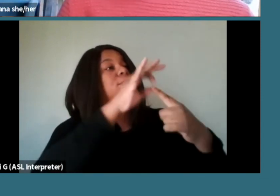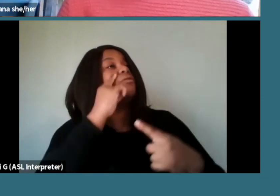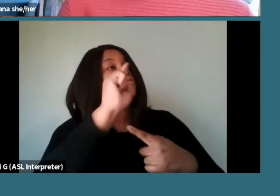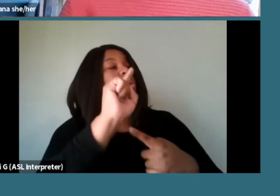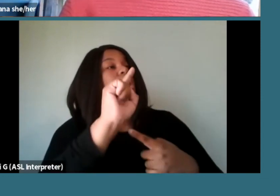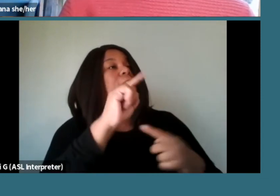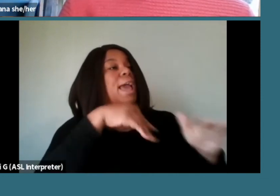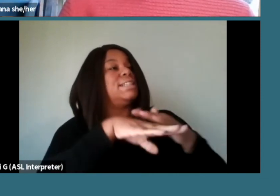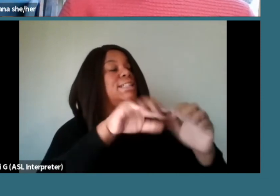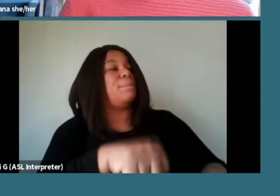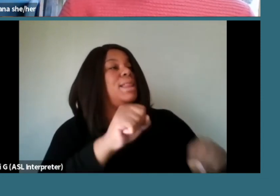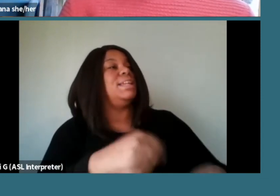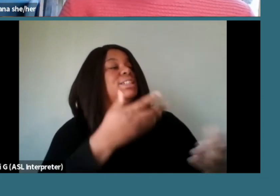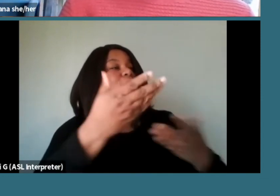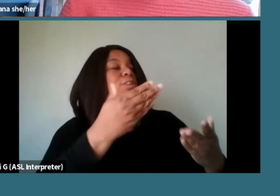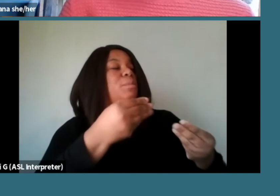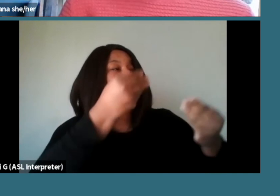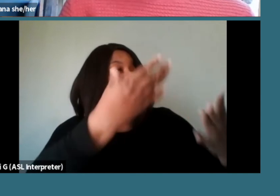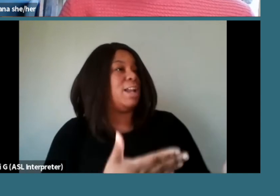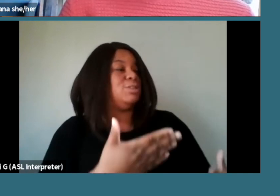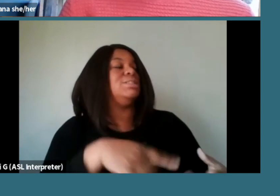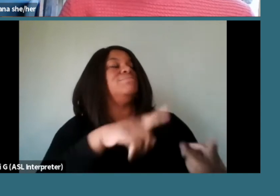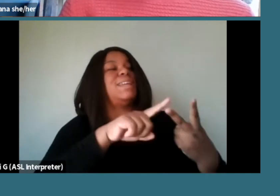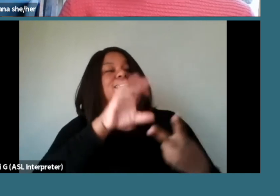accessibility service providers and to the CCA production team.